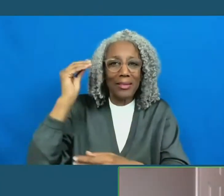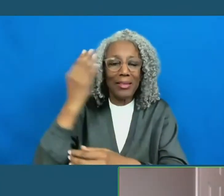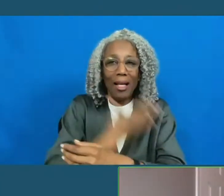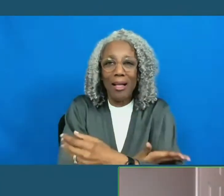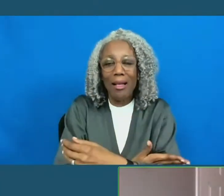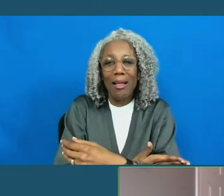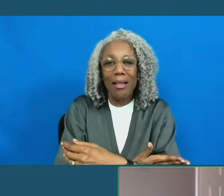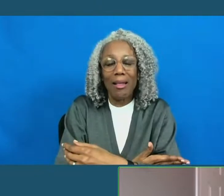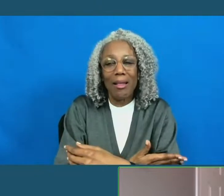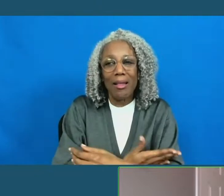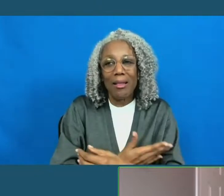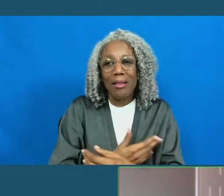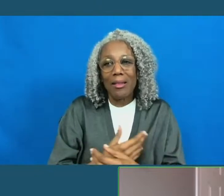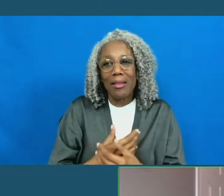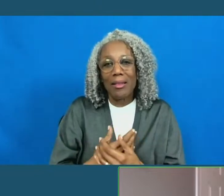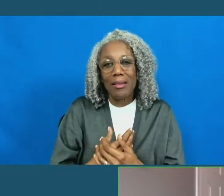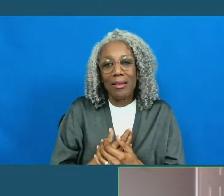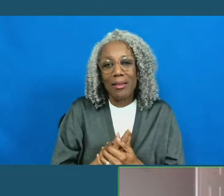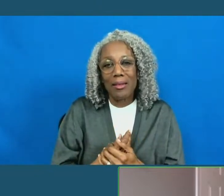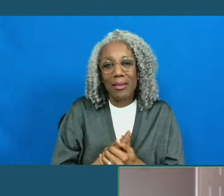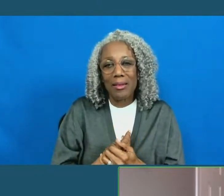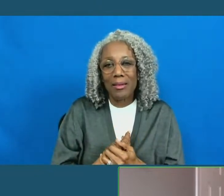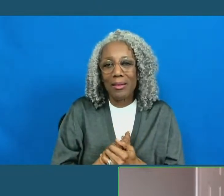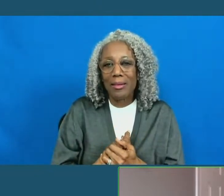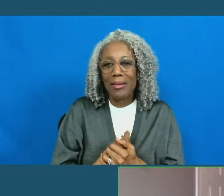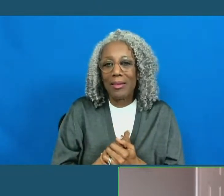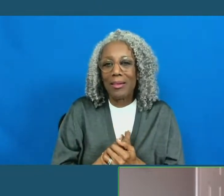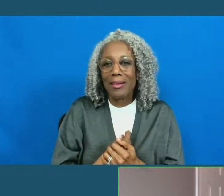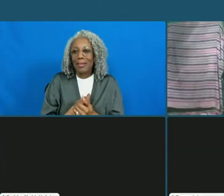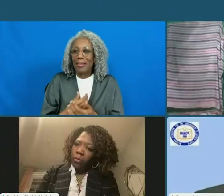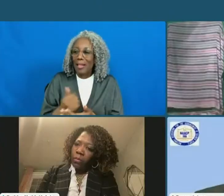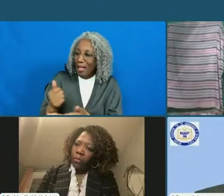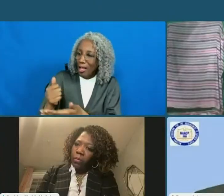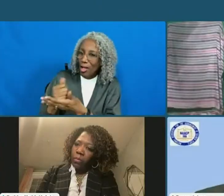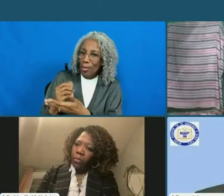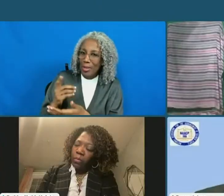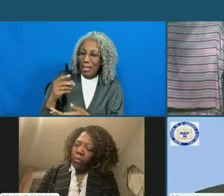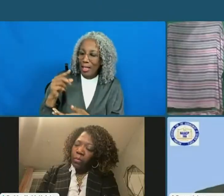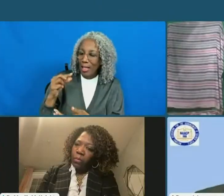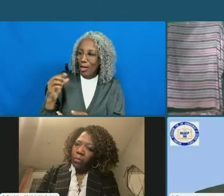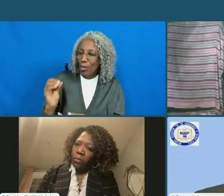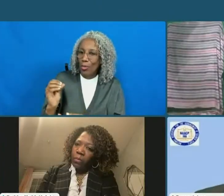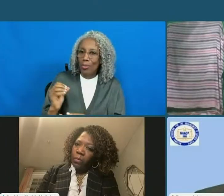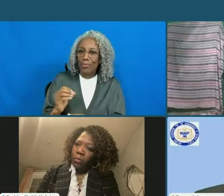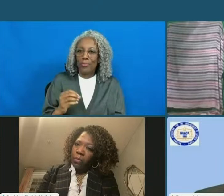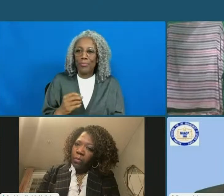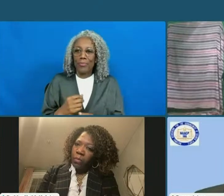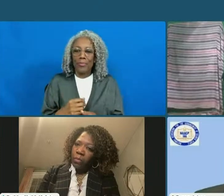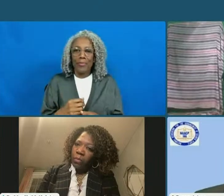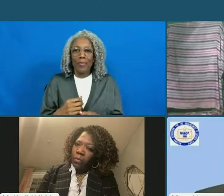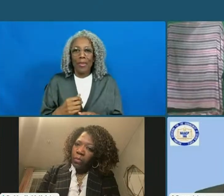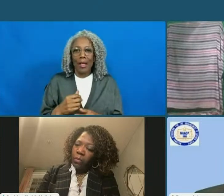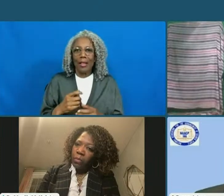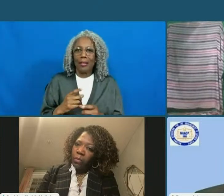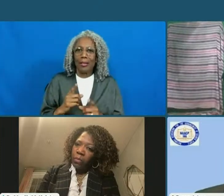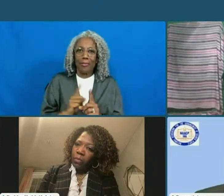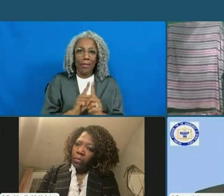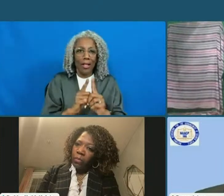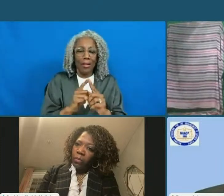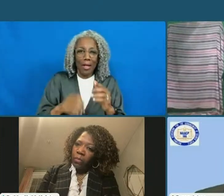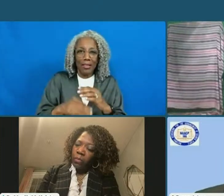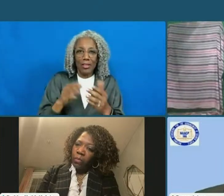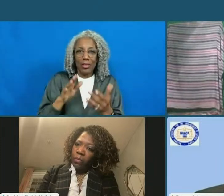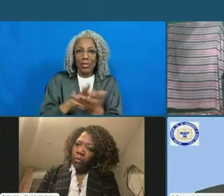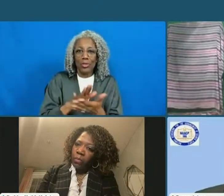to bully him. Um. I'm sorry.